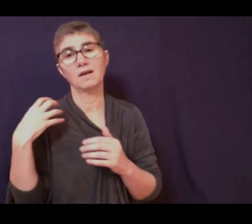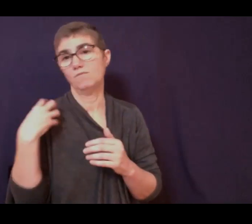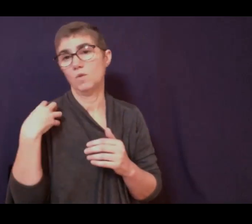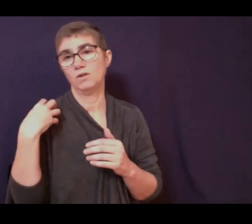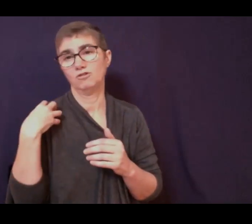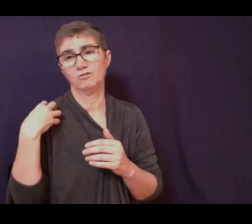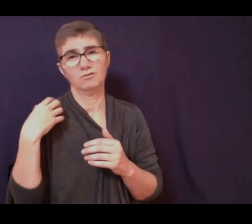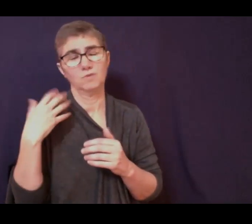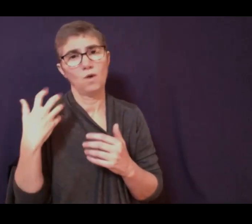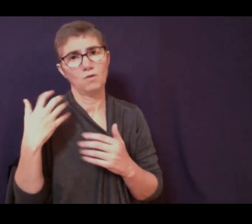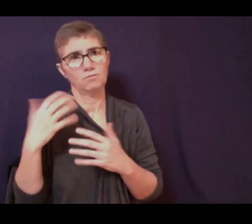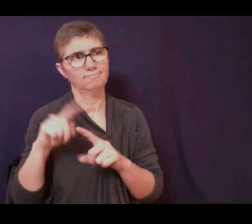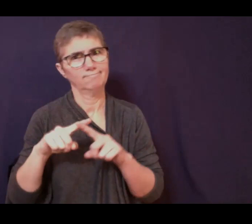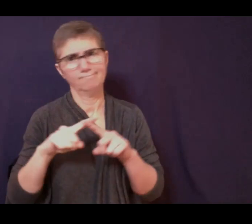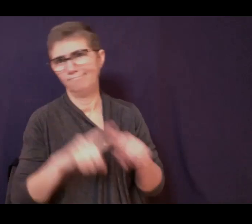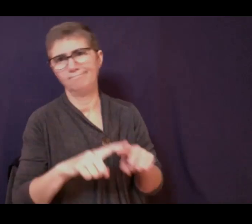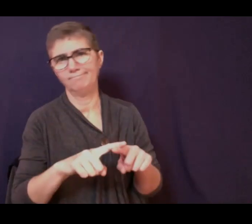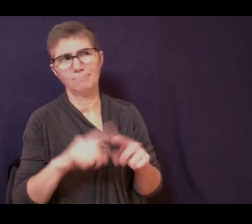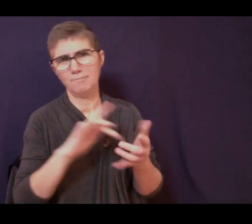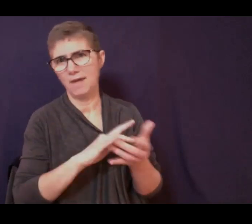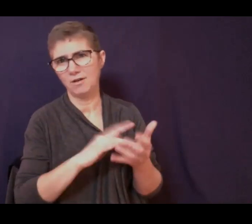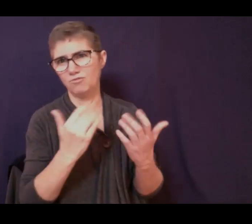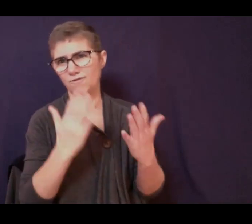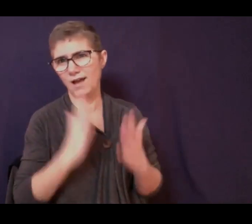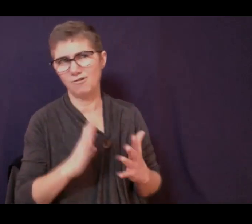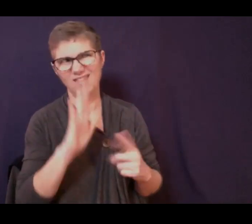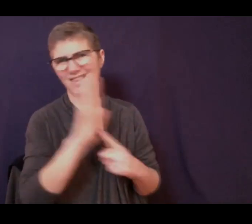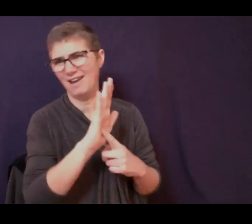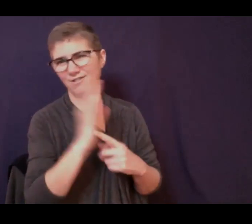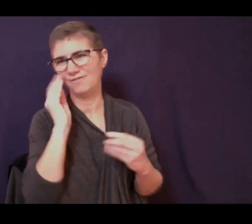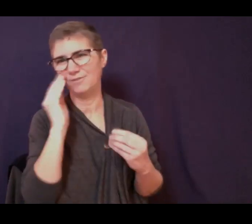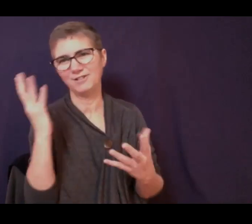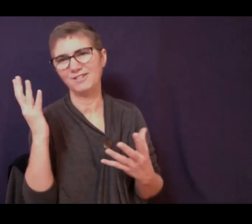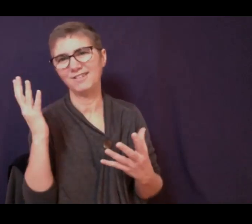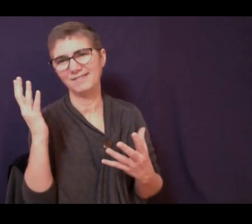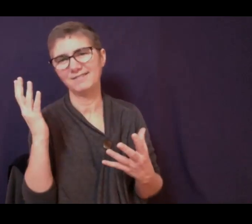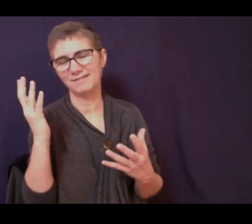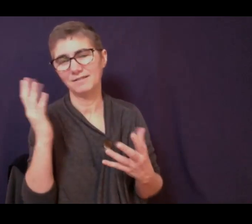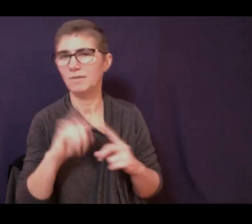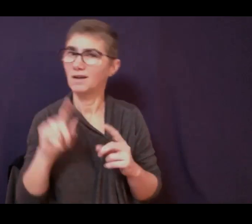provider and the information that they can provide but I just want to remind you that you know the